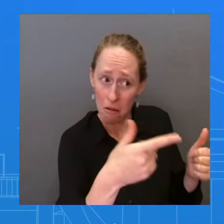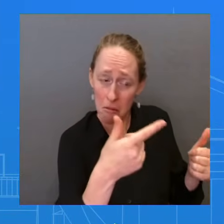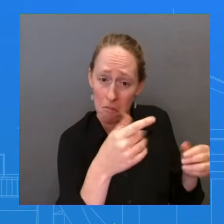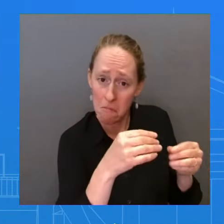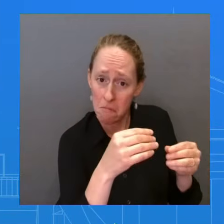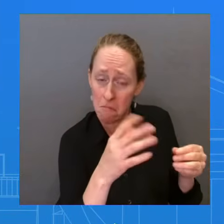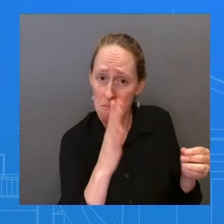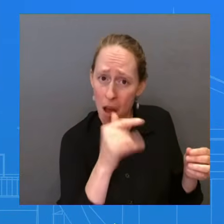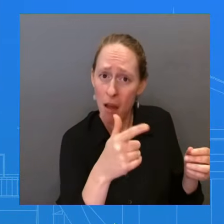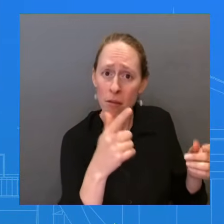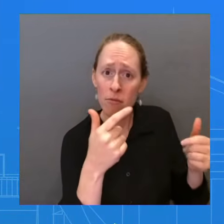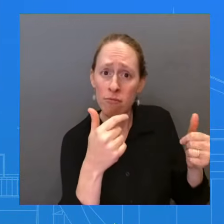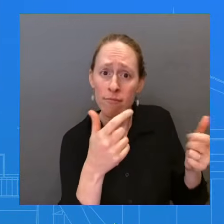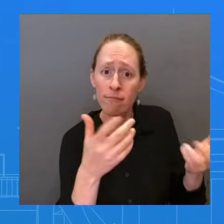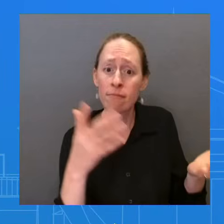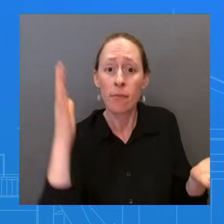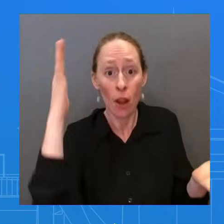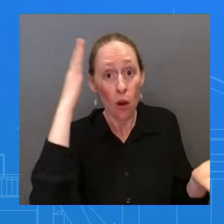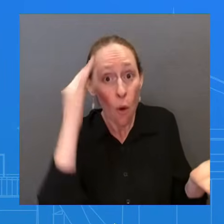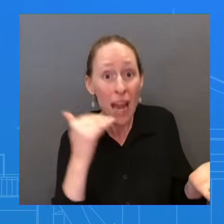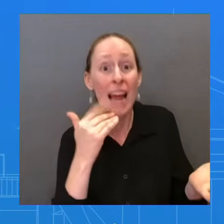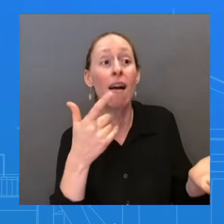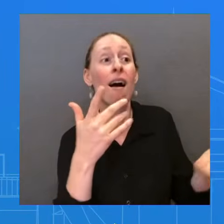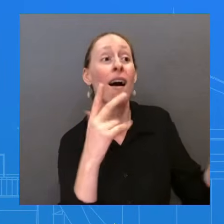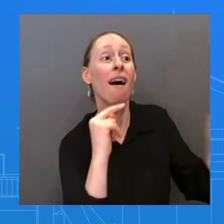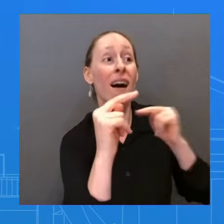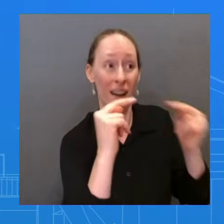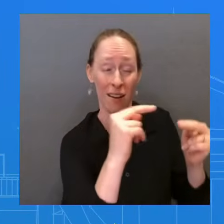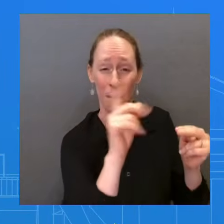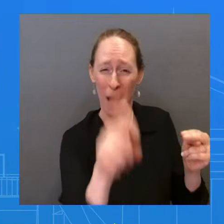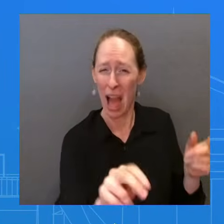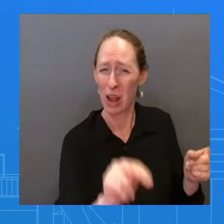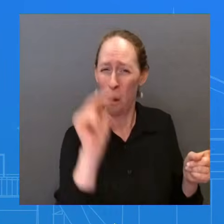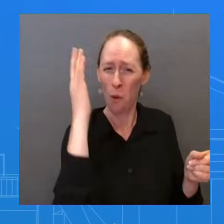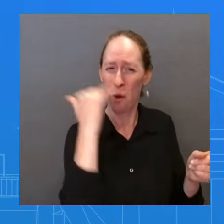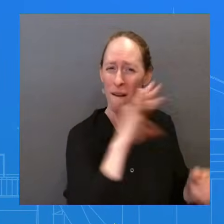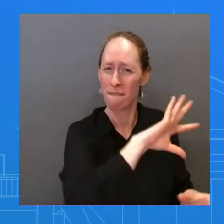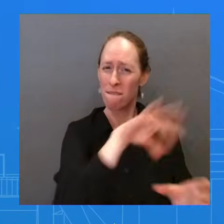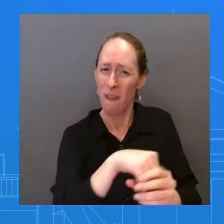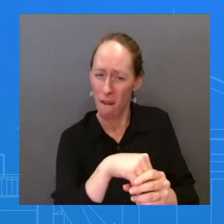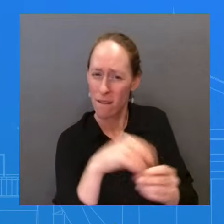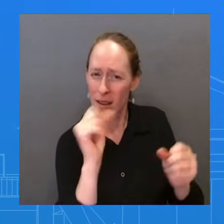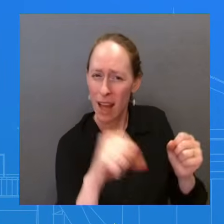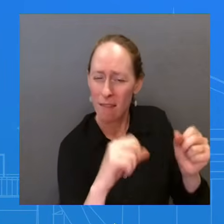without preconditions to talk about the denuclearization of the Peninsula. We're -- we make that case all the time.